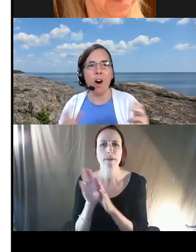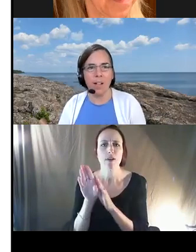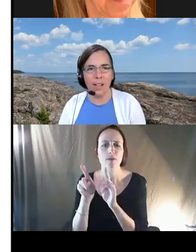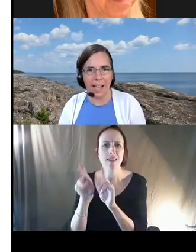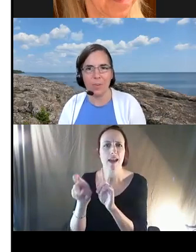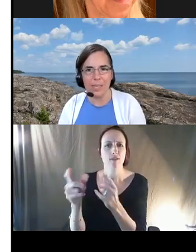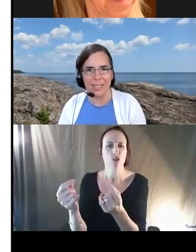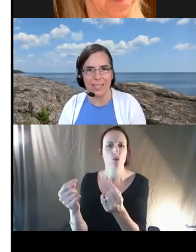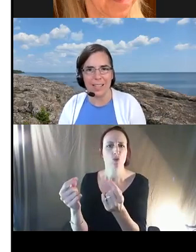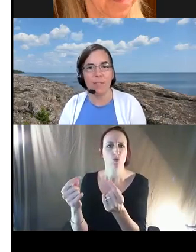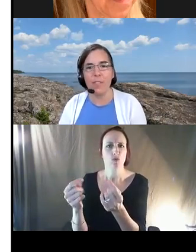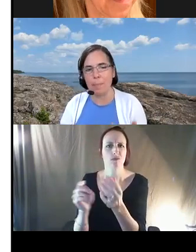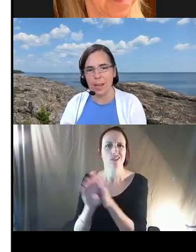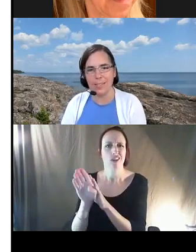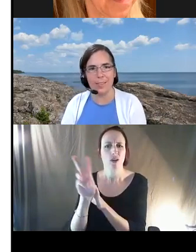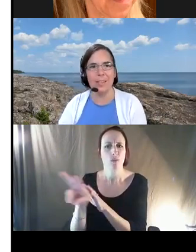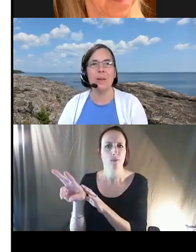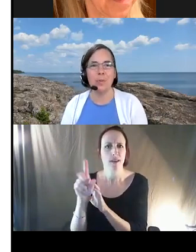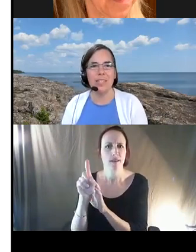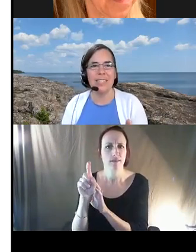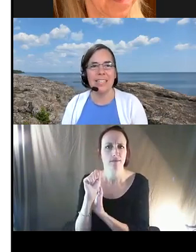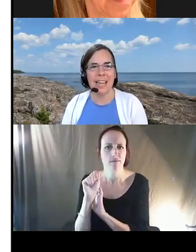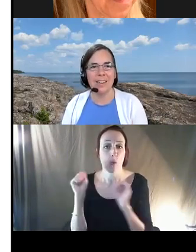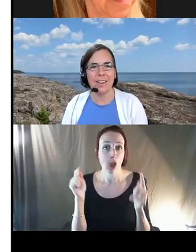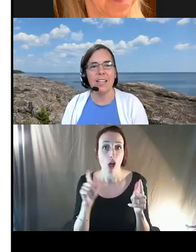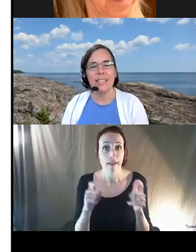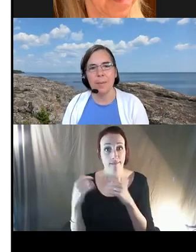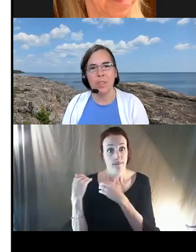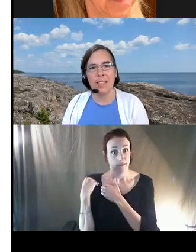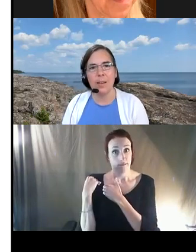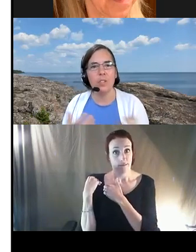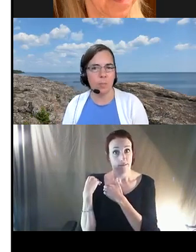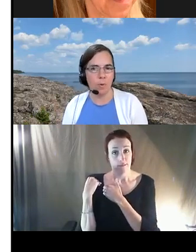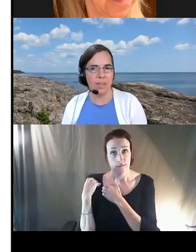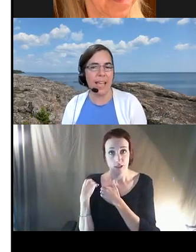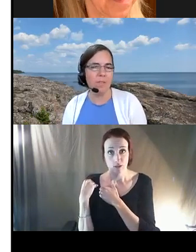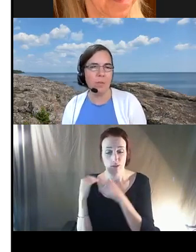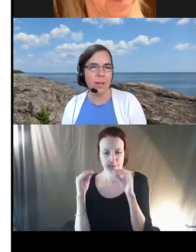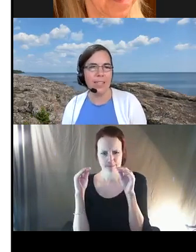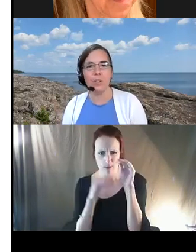all have a piece of that puzzle putting together something that will support everyone,